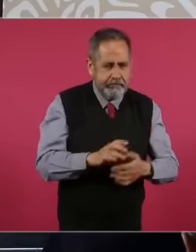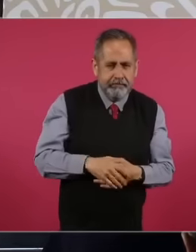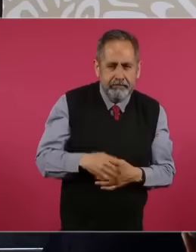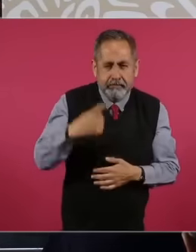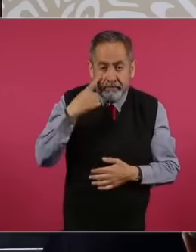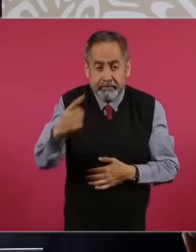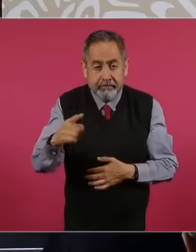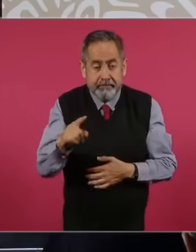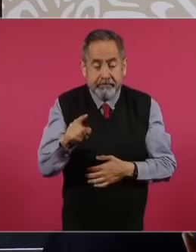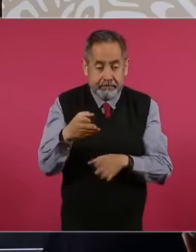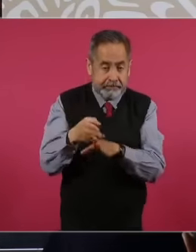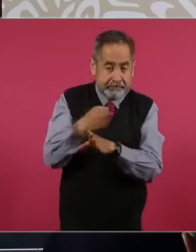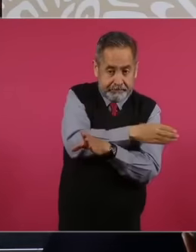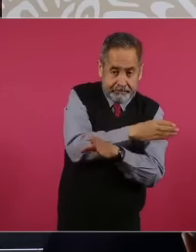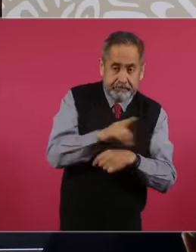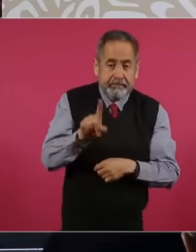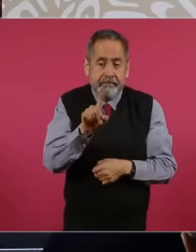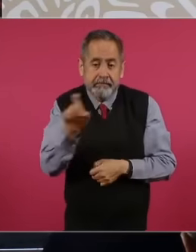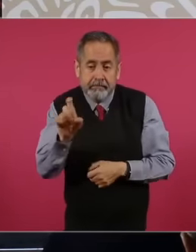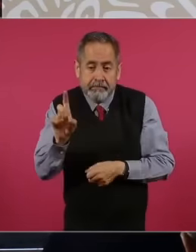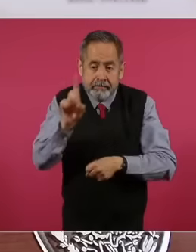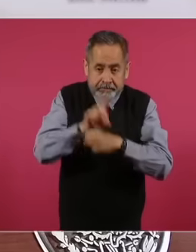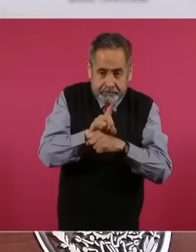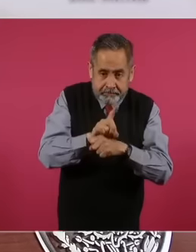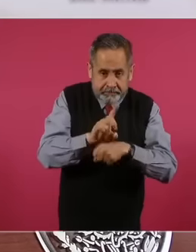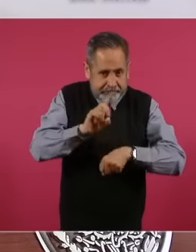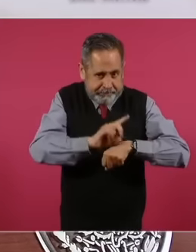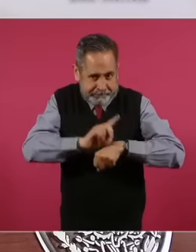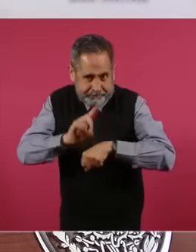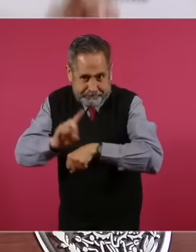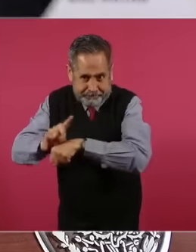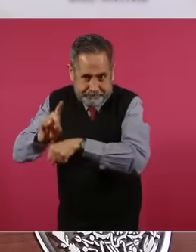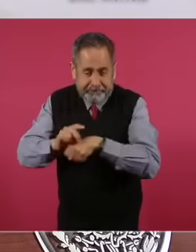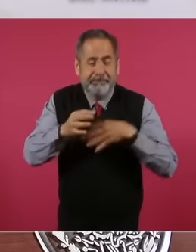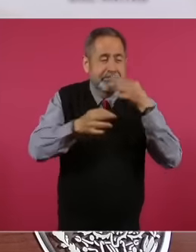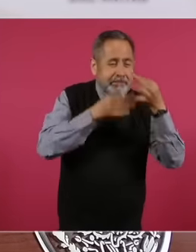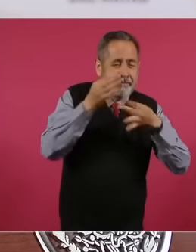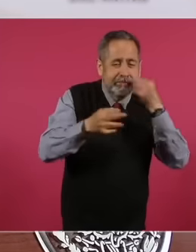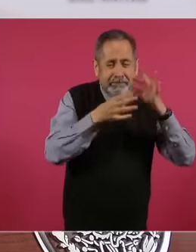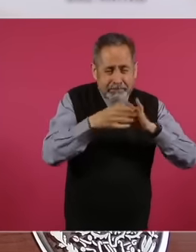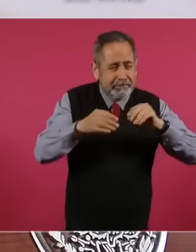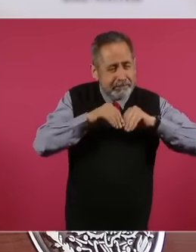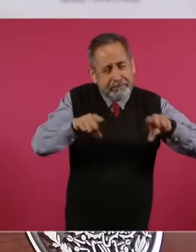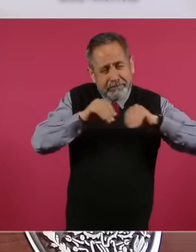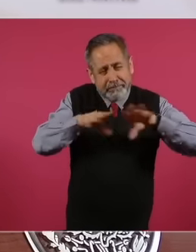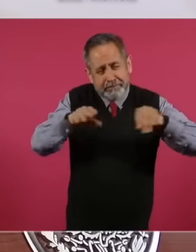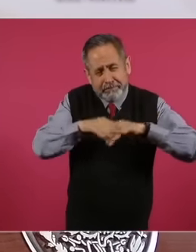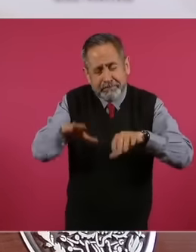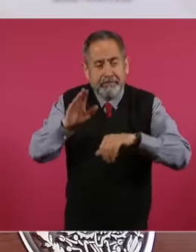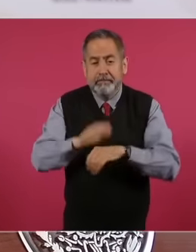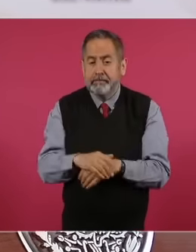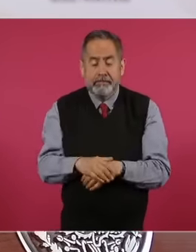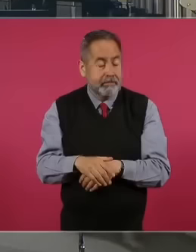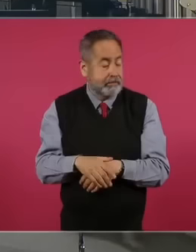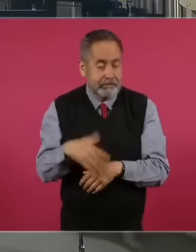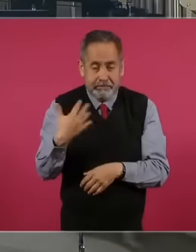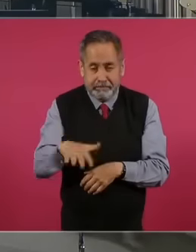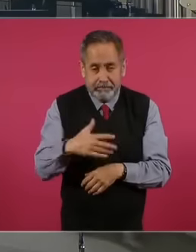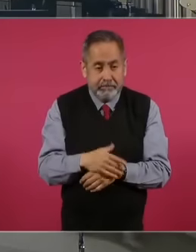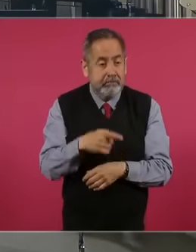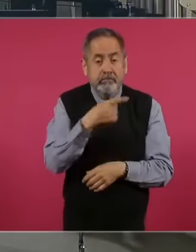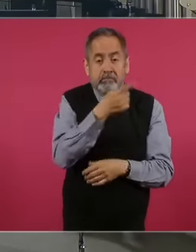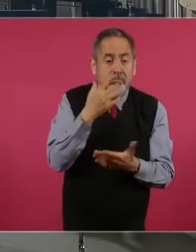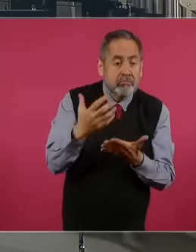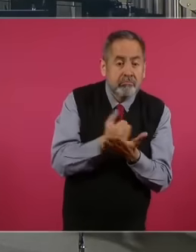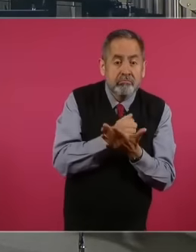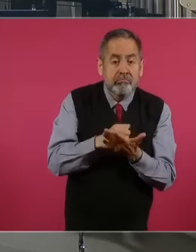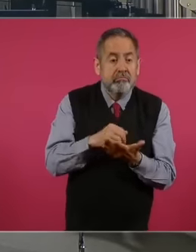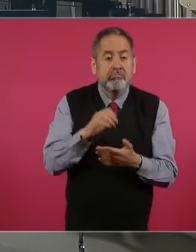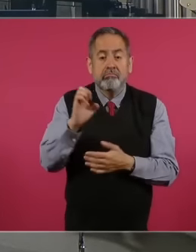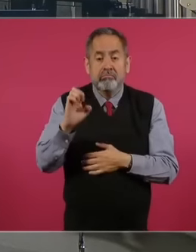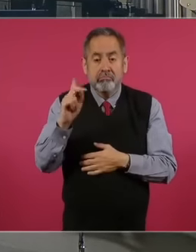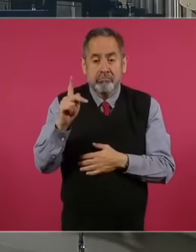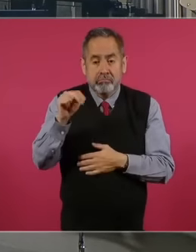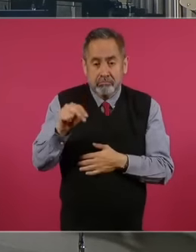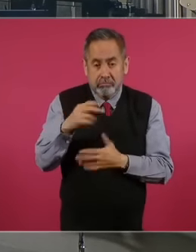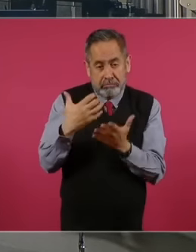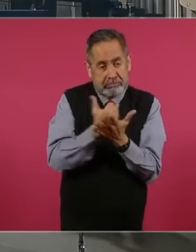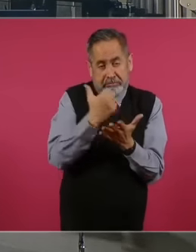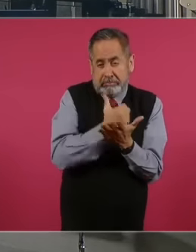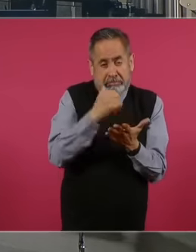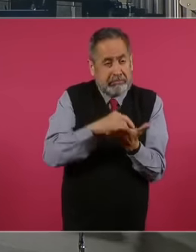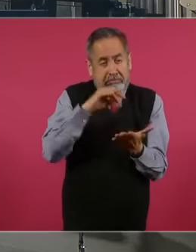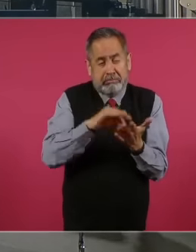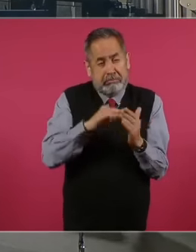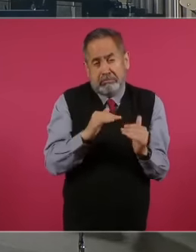campaign they gave a difference, an advantage to Peña of about 30